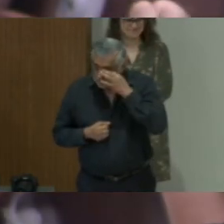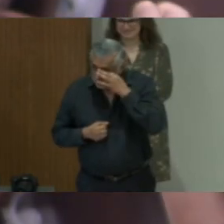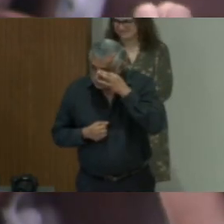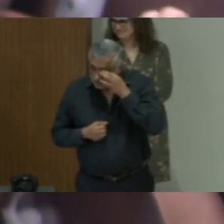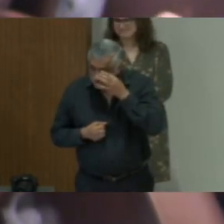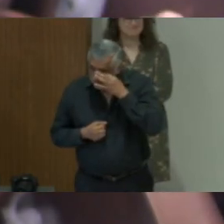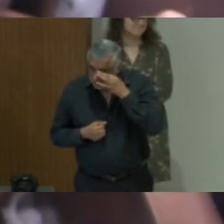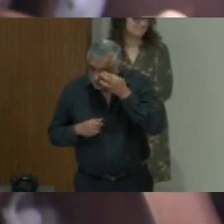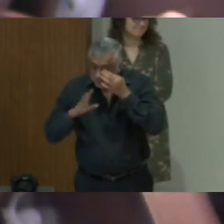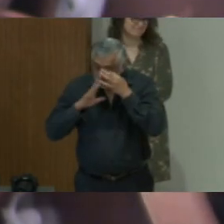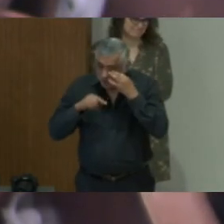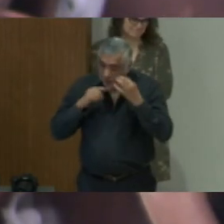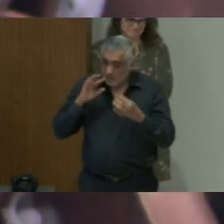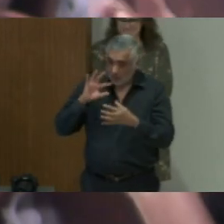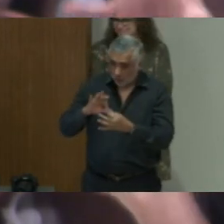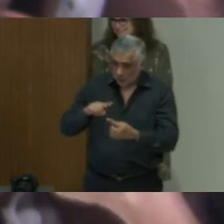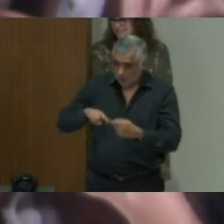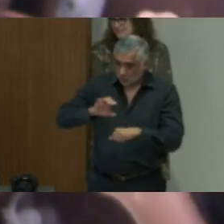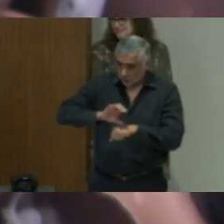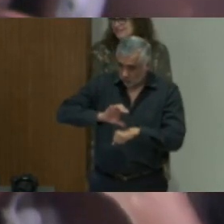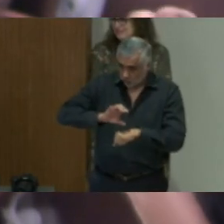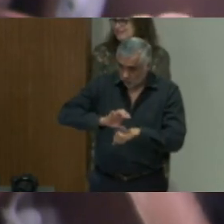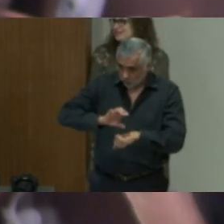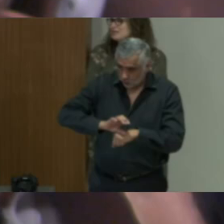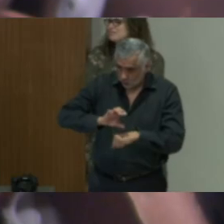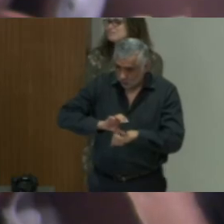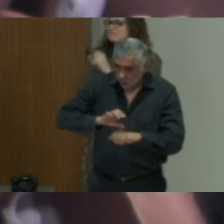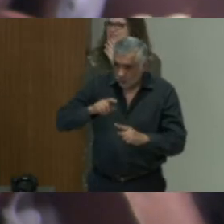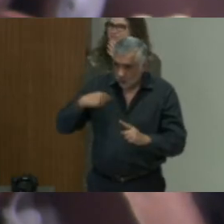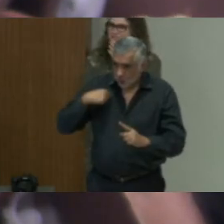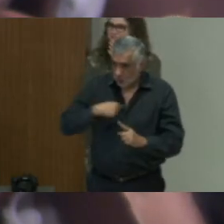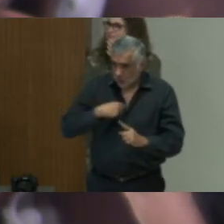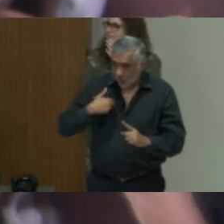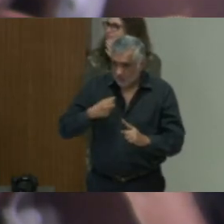belonging in the church, the one area I found a huge hole in